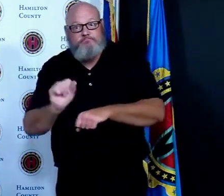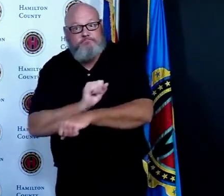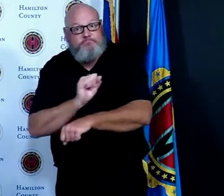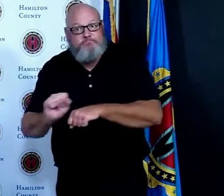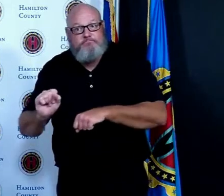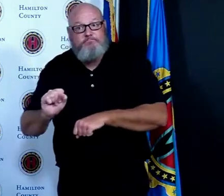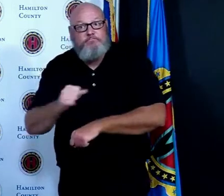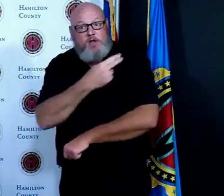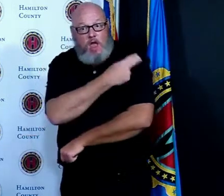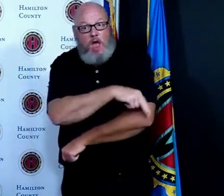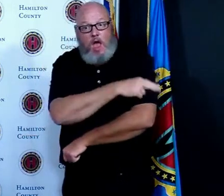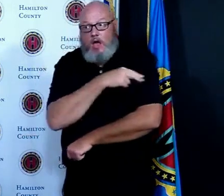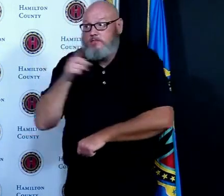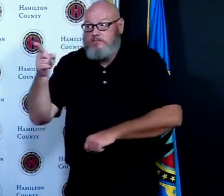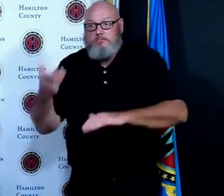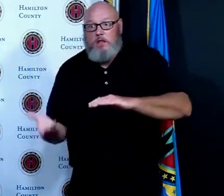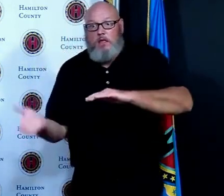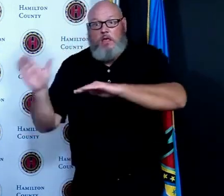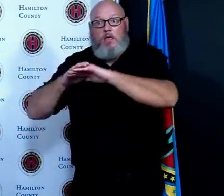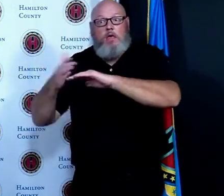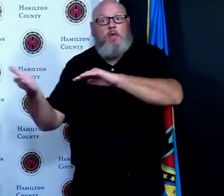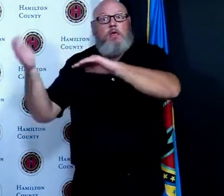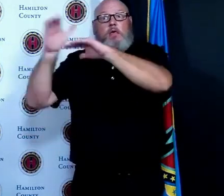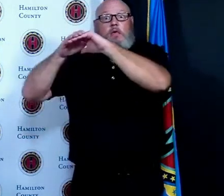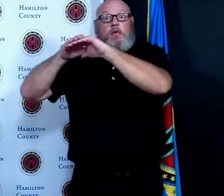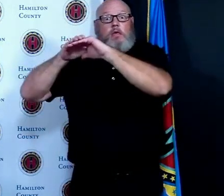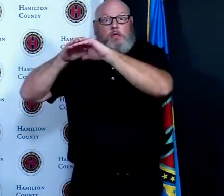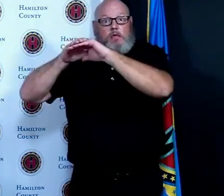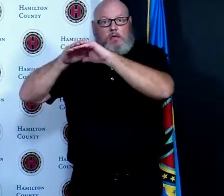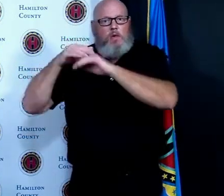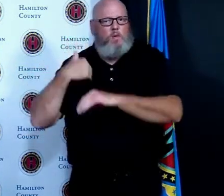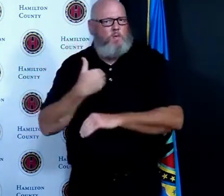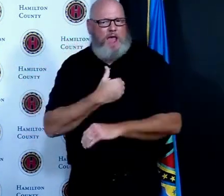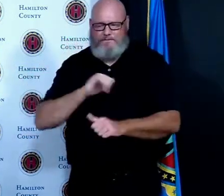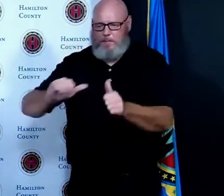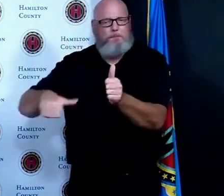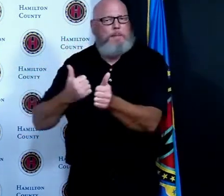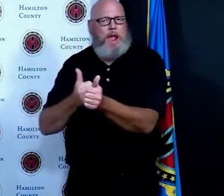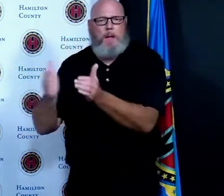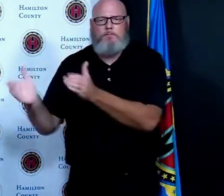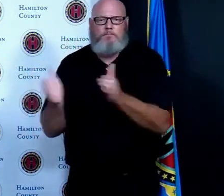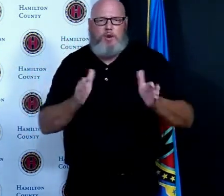and we're working very diligently to make sure they're updated and should they need need that